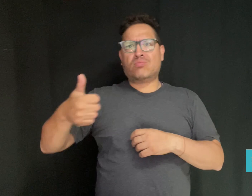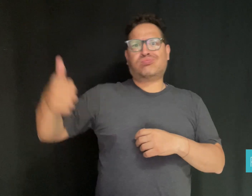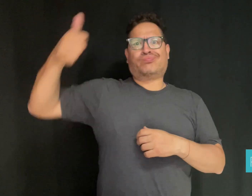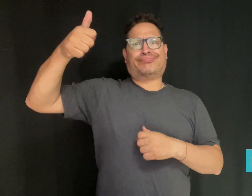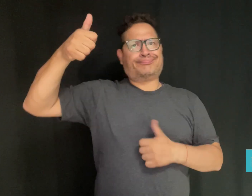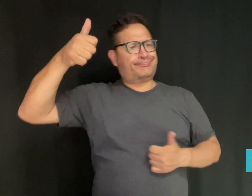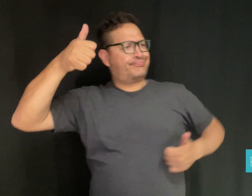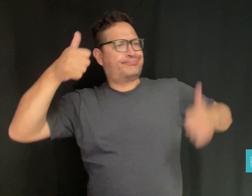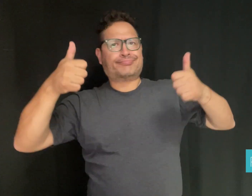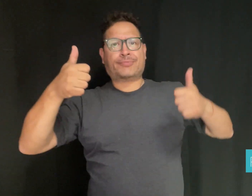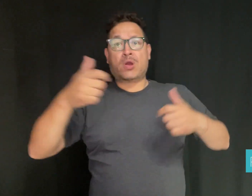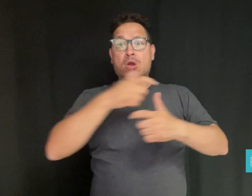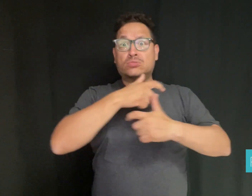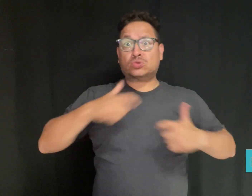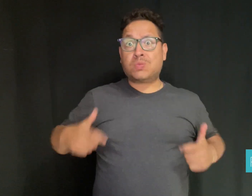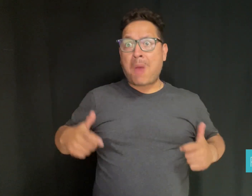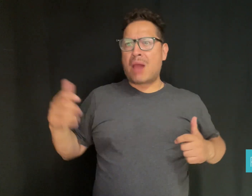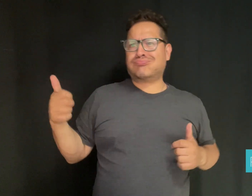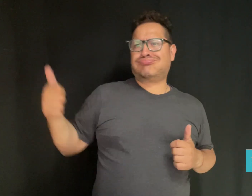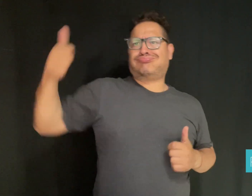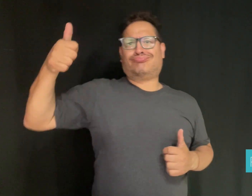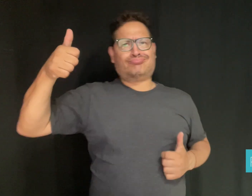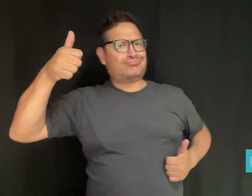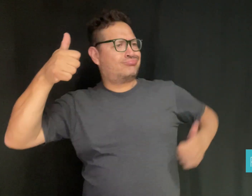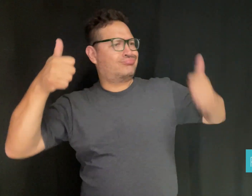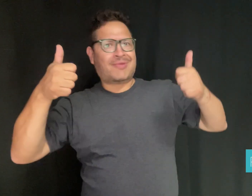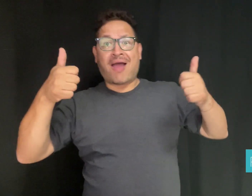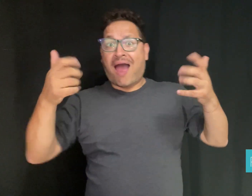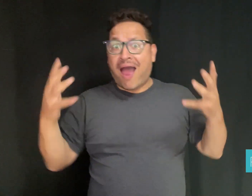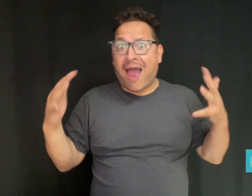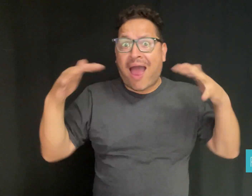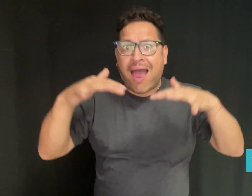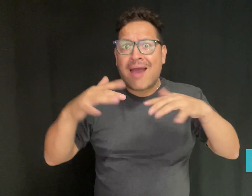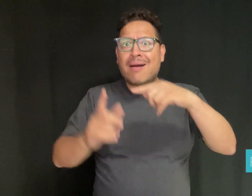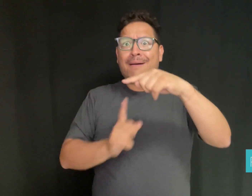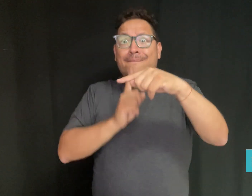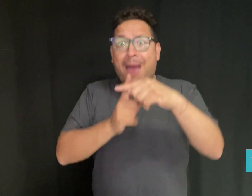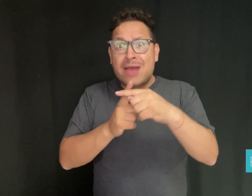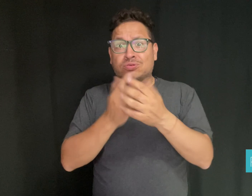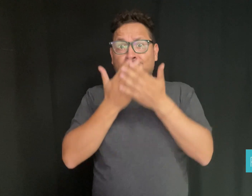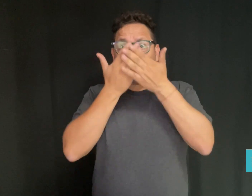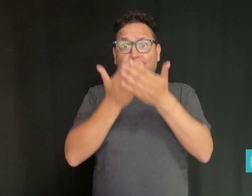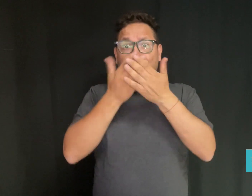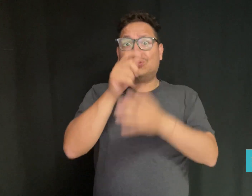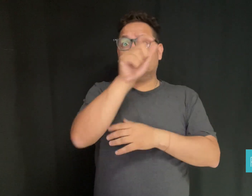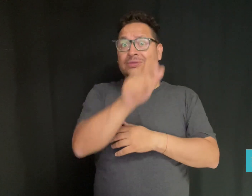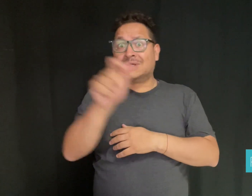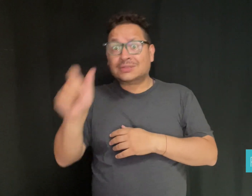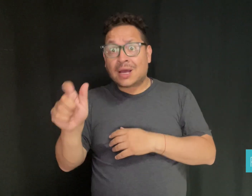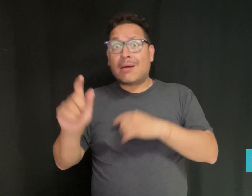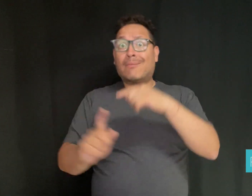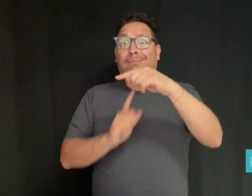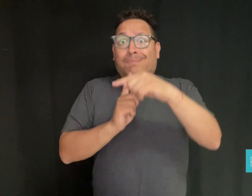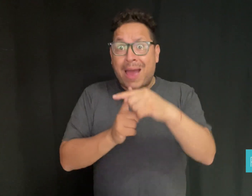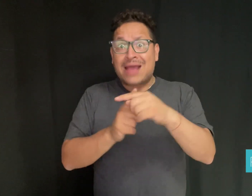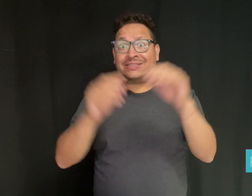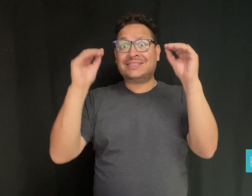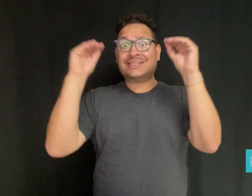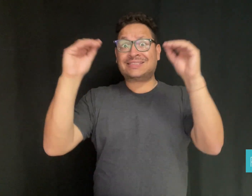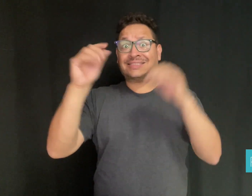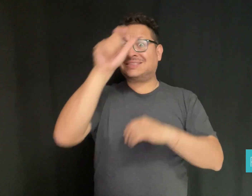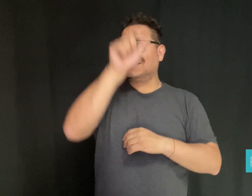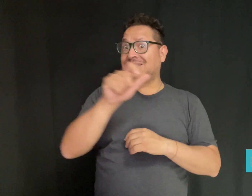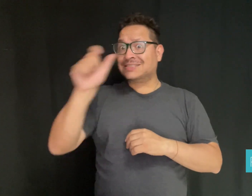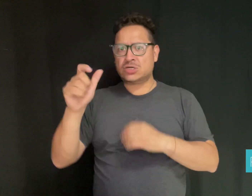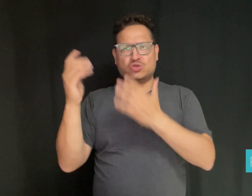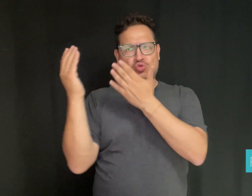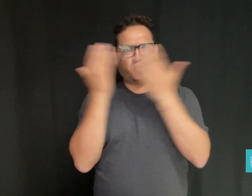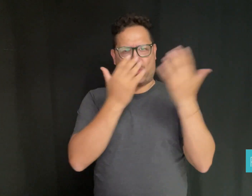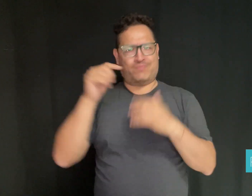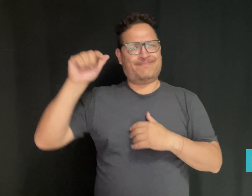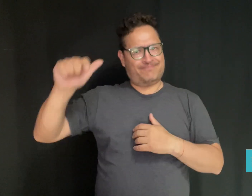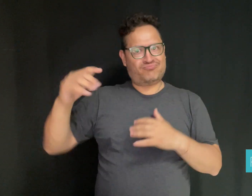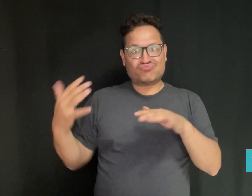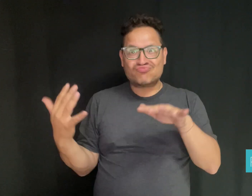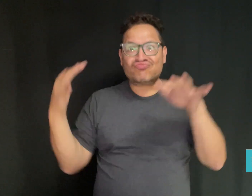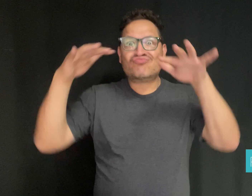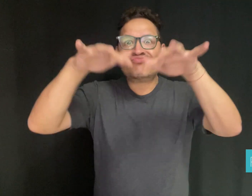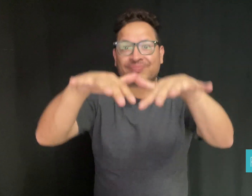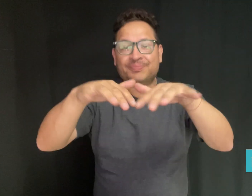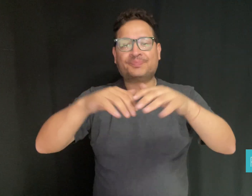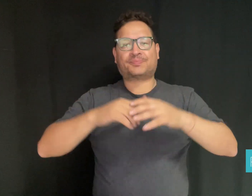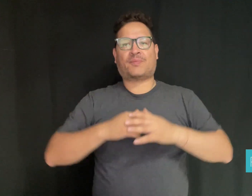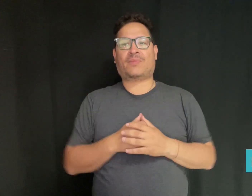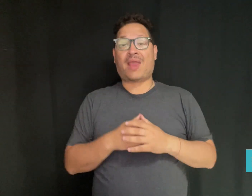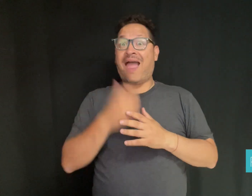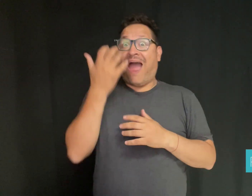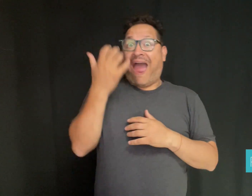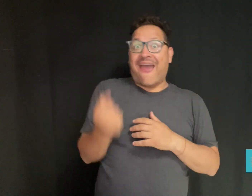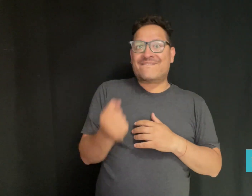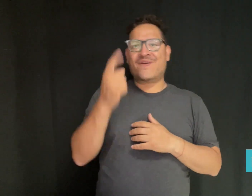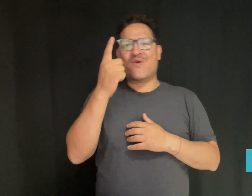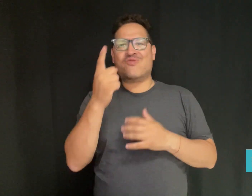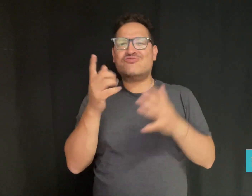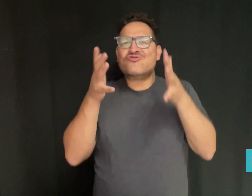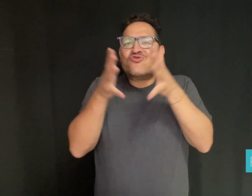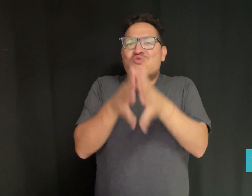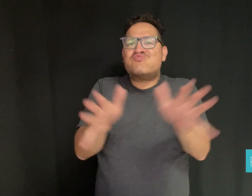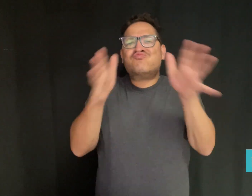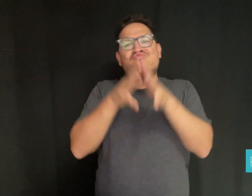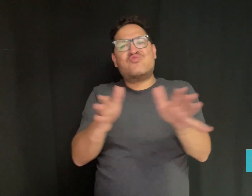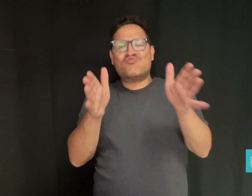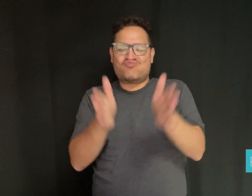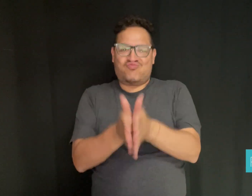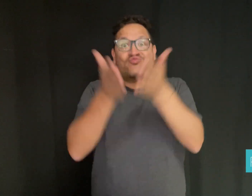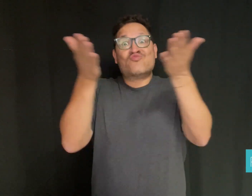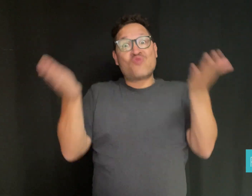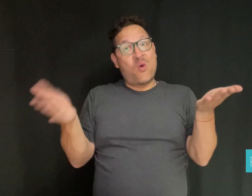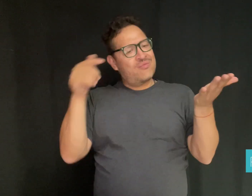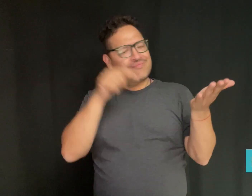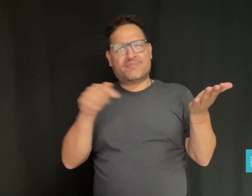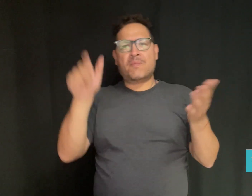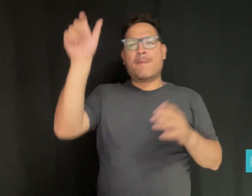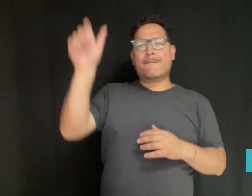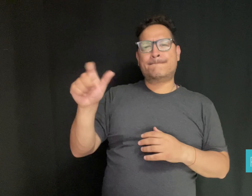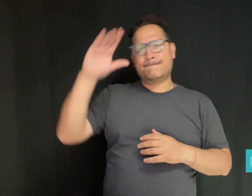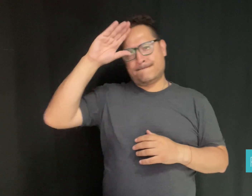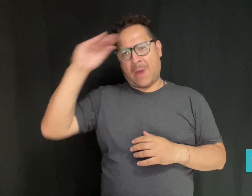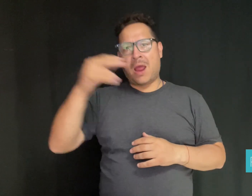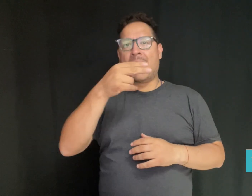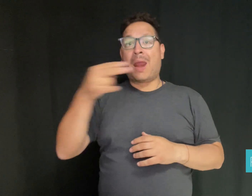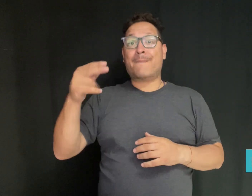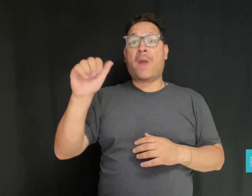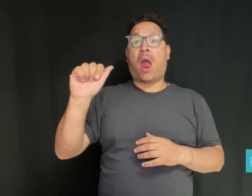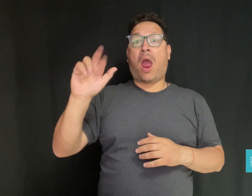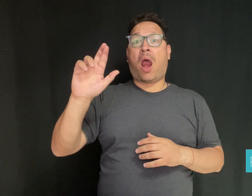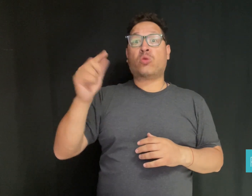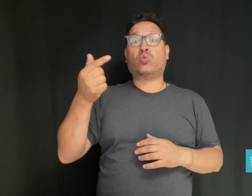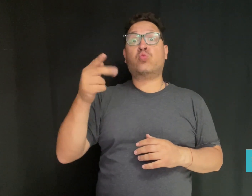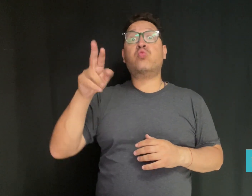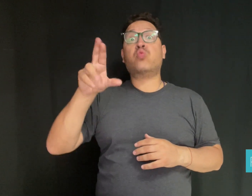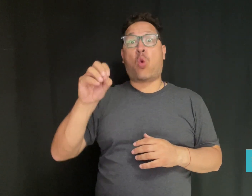Later, the Deaf Awareness Celebration has been extended